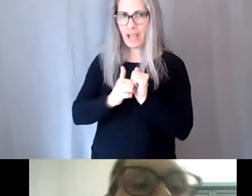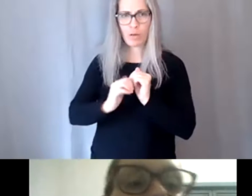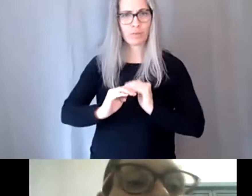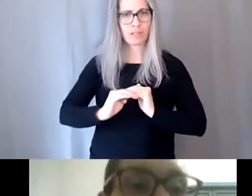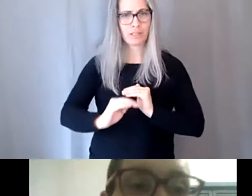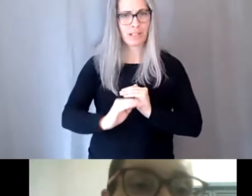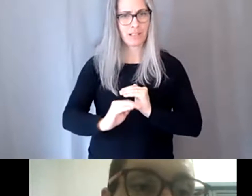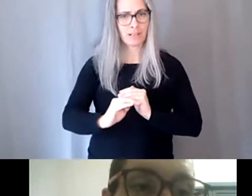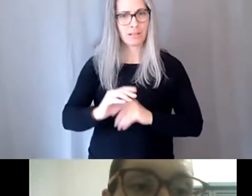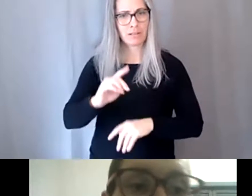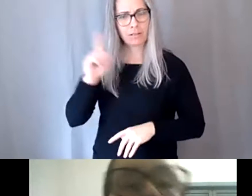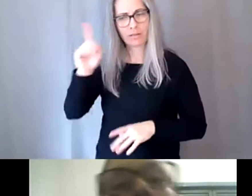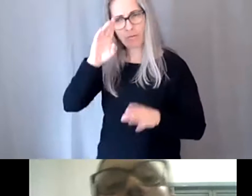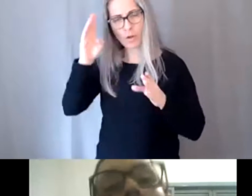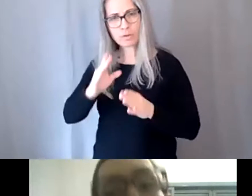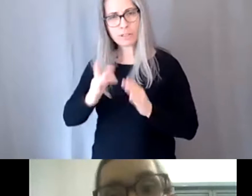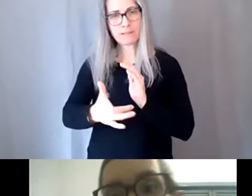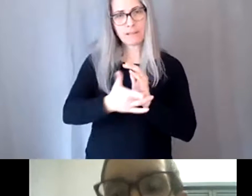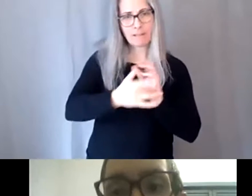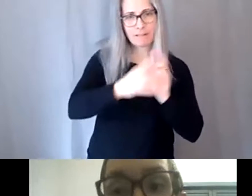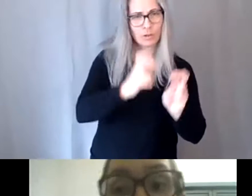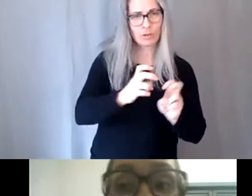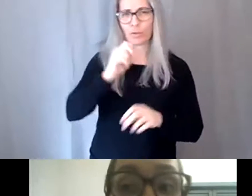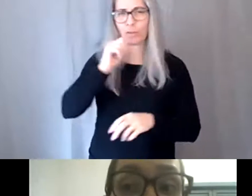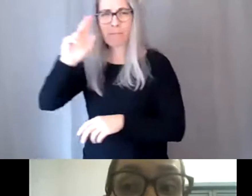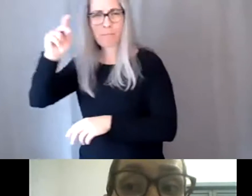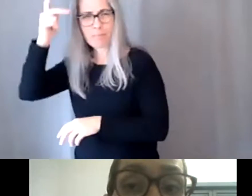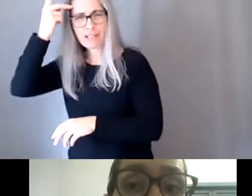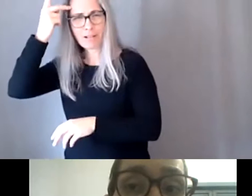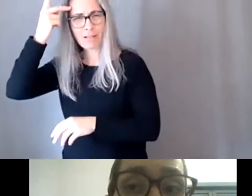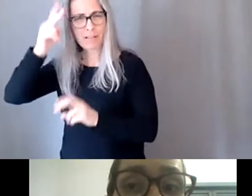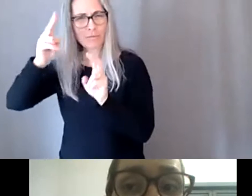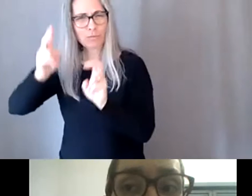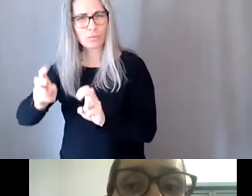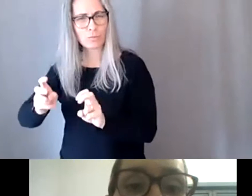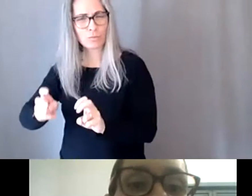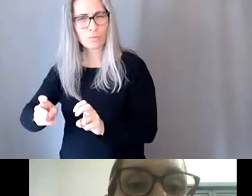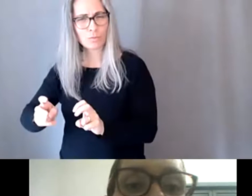and not a political issue so I think that we in the studies in